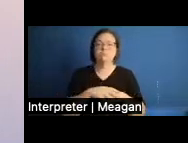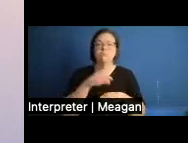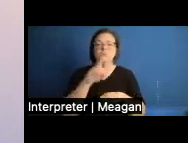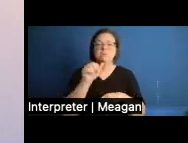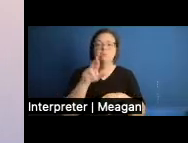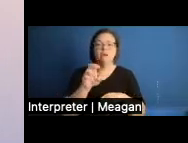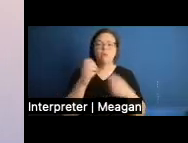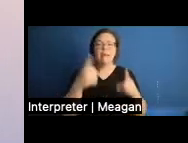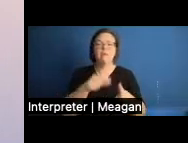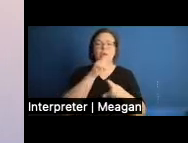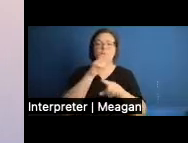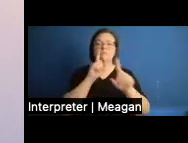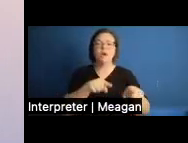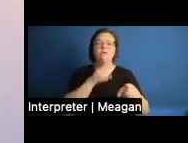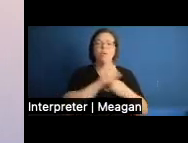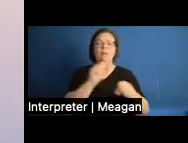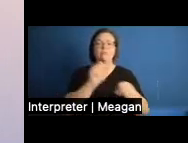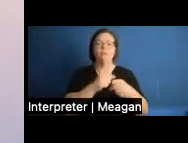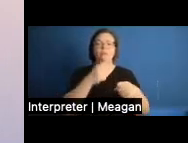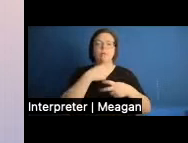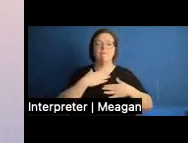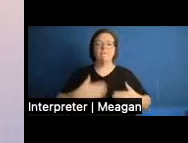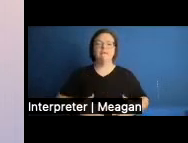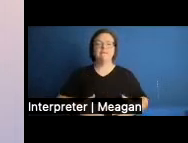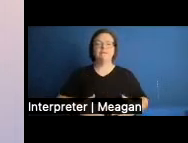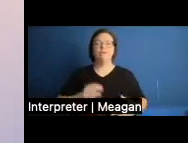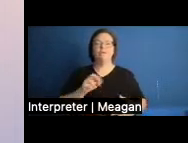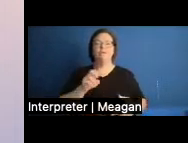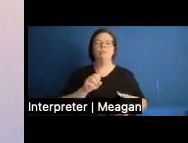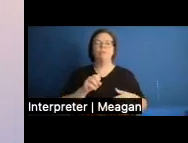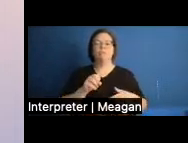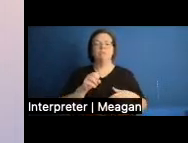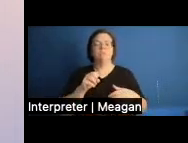the response to absolute physical and moral defeat ,is, like war, the failure of imagination.”So